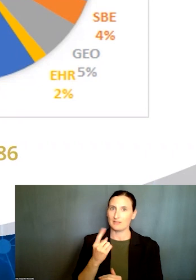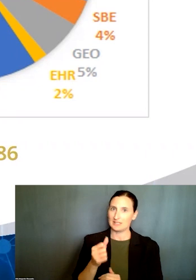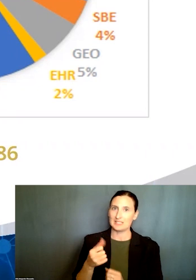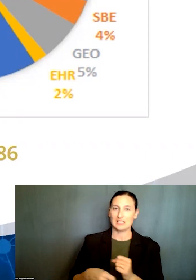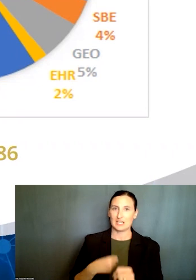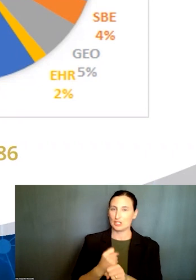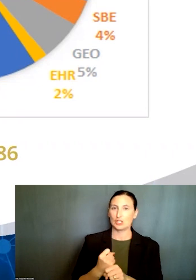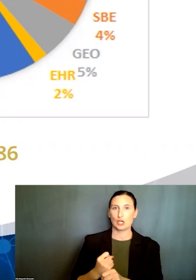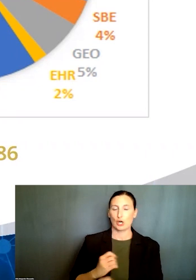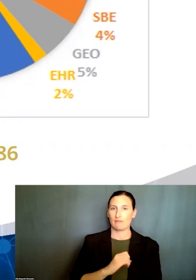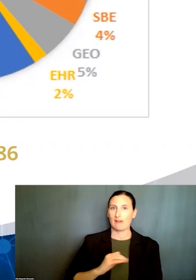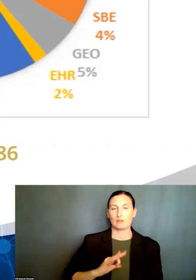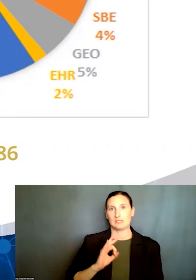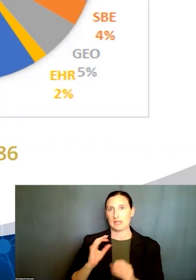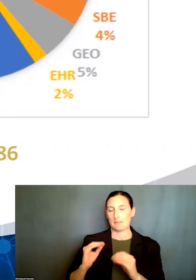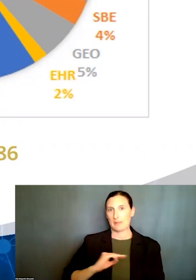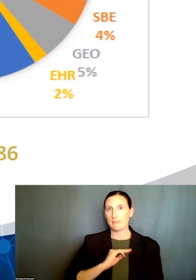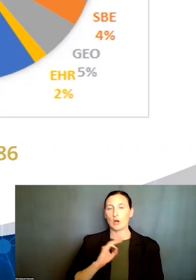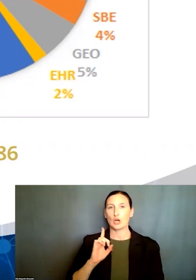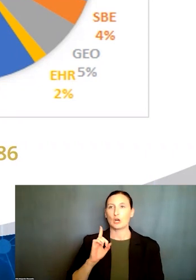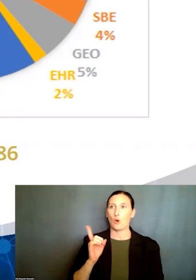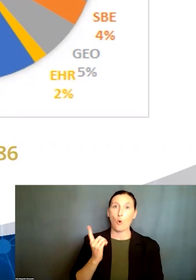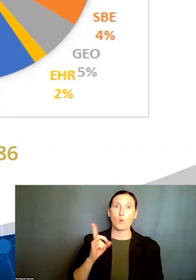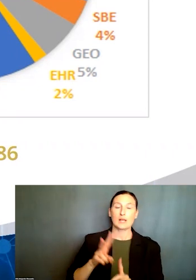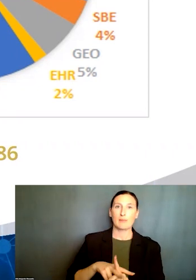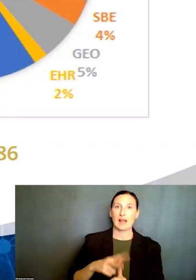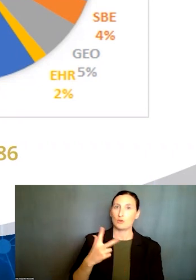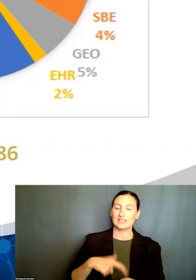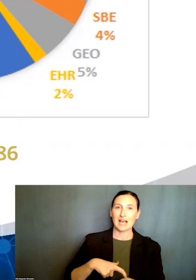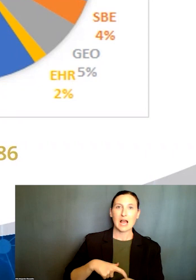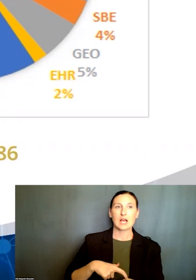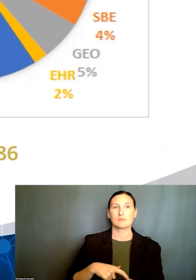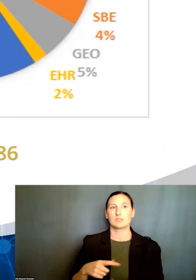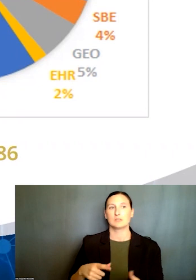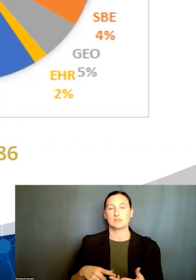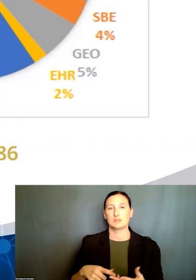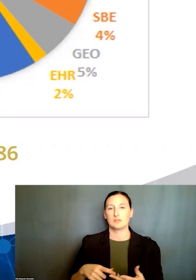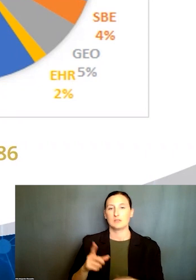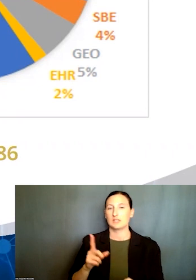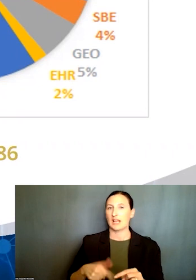You can't have acquired tenure, you can only apply three times and there are some other conditions too.